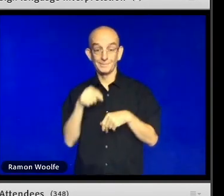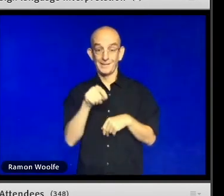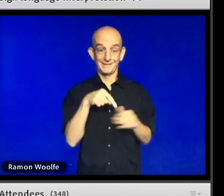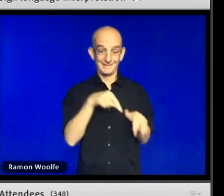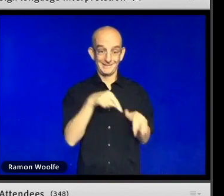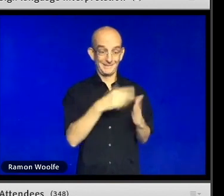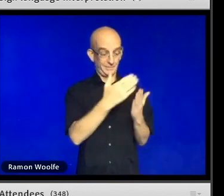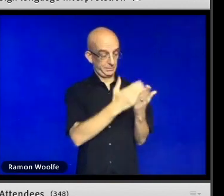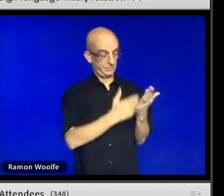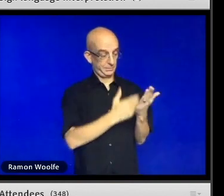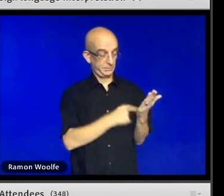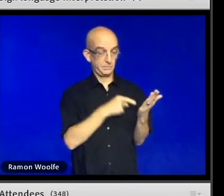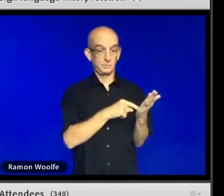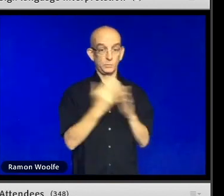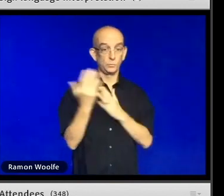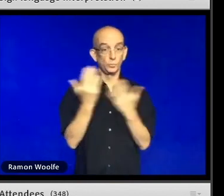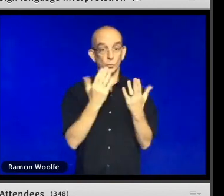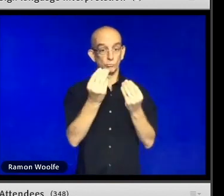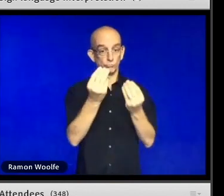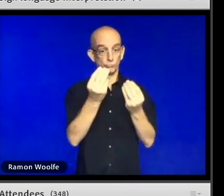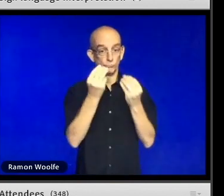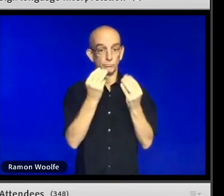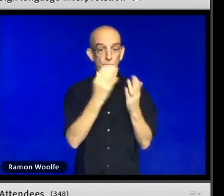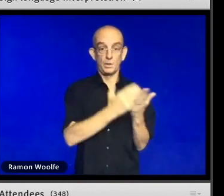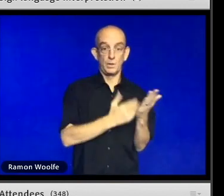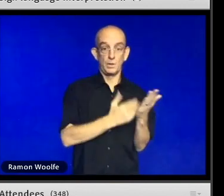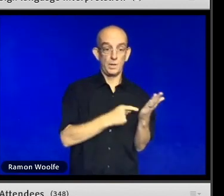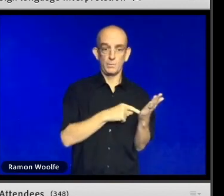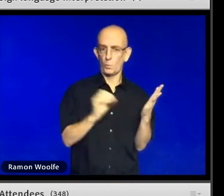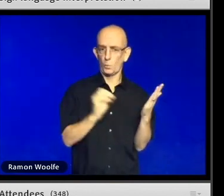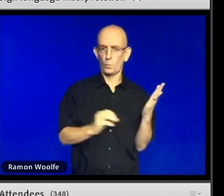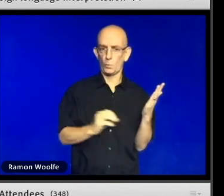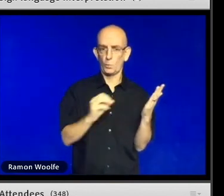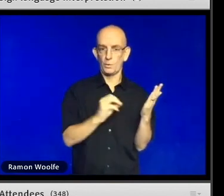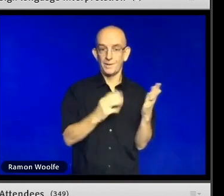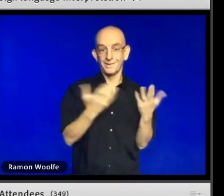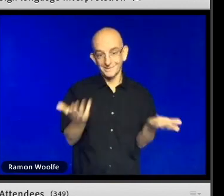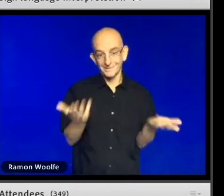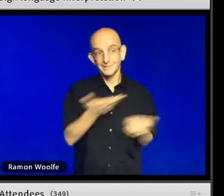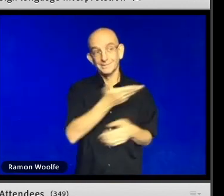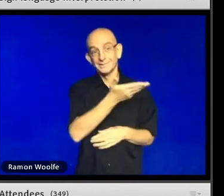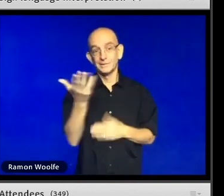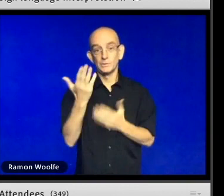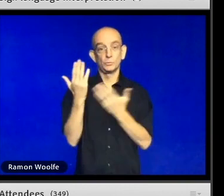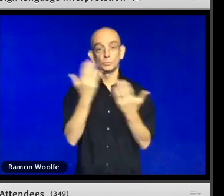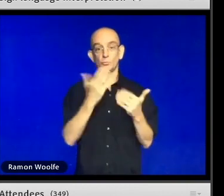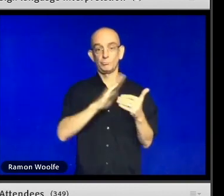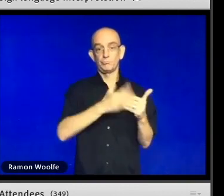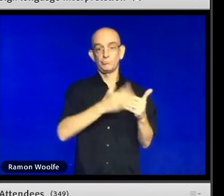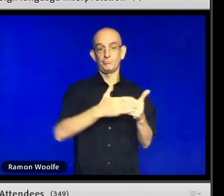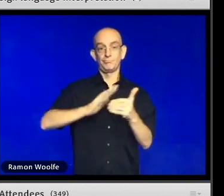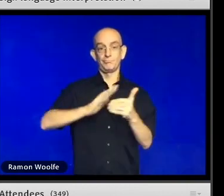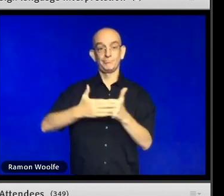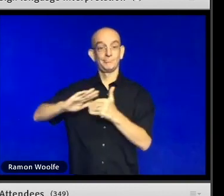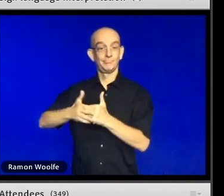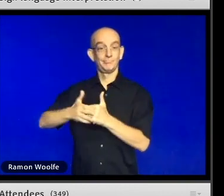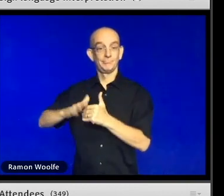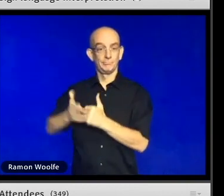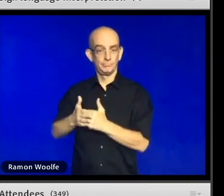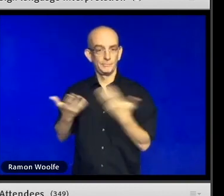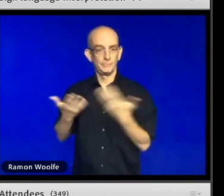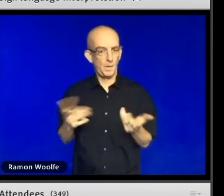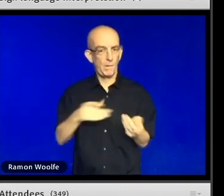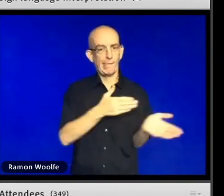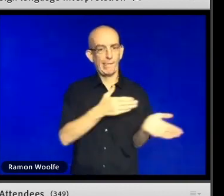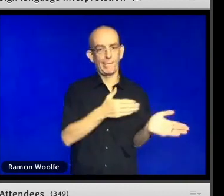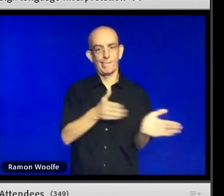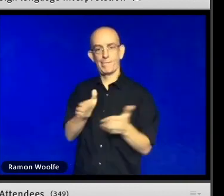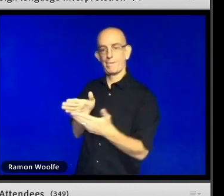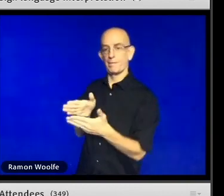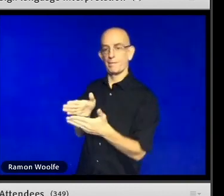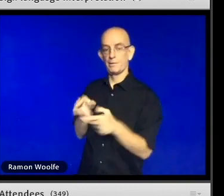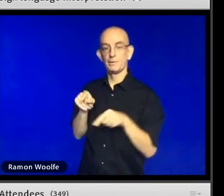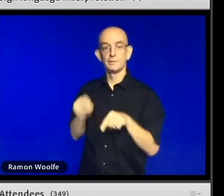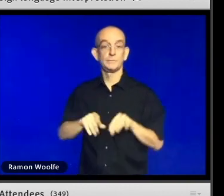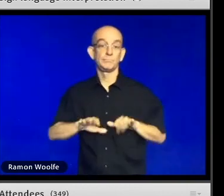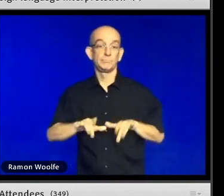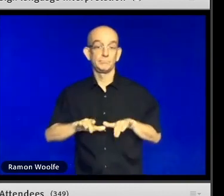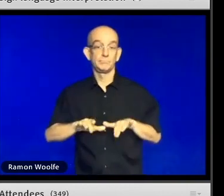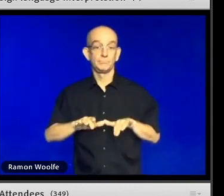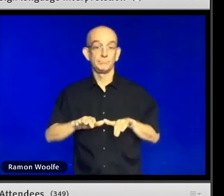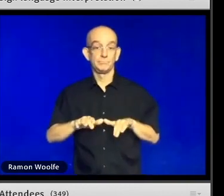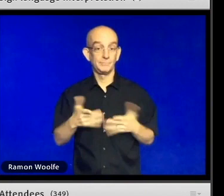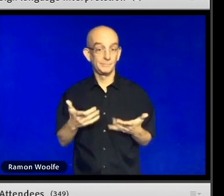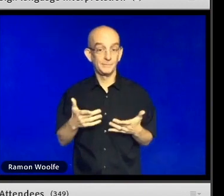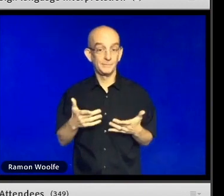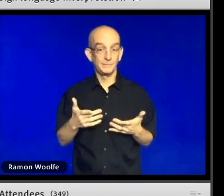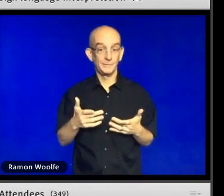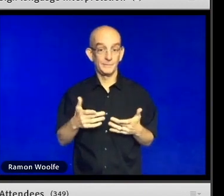this is really the starting point. If we maybe this rile, I think with the expectations that